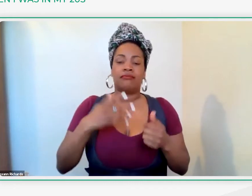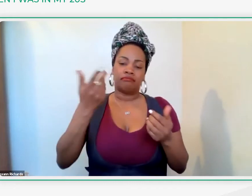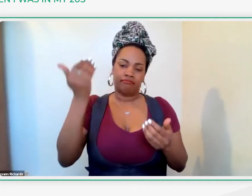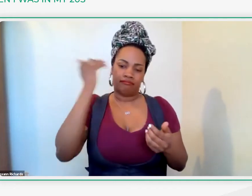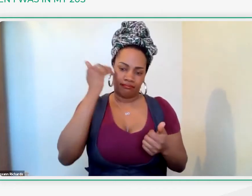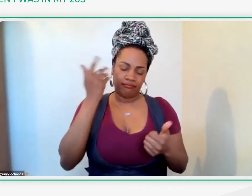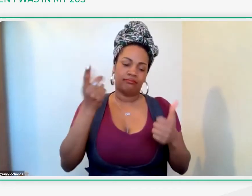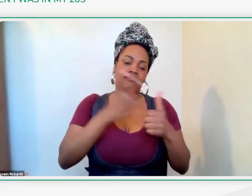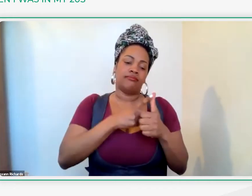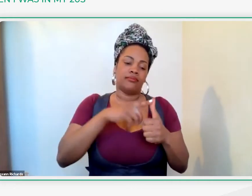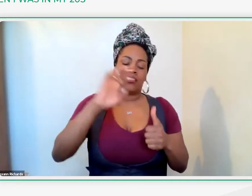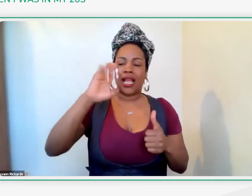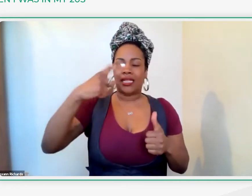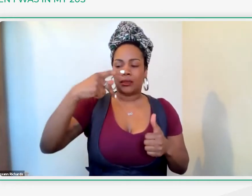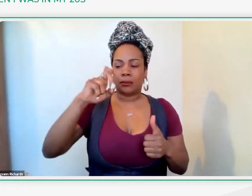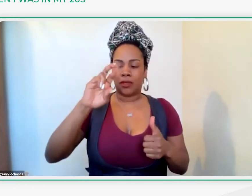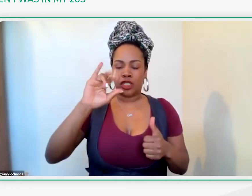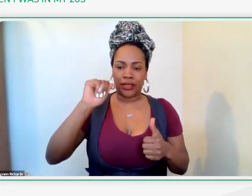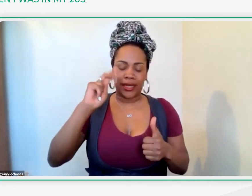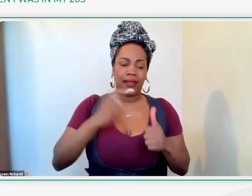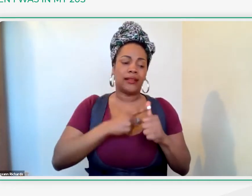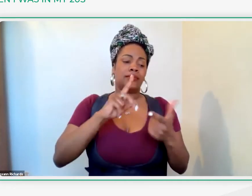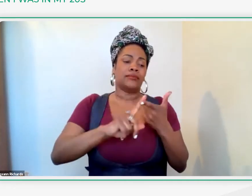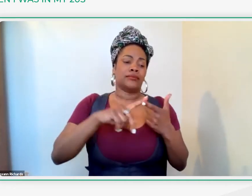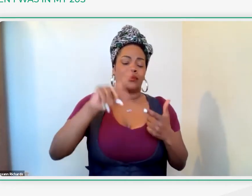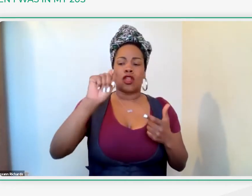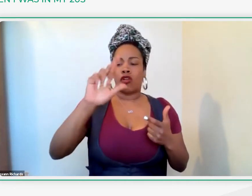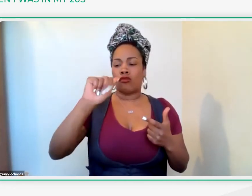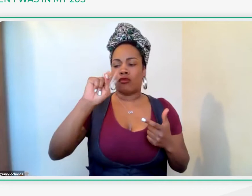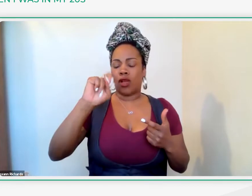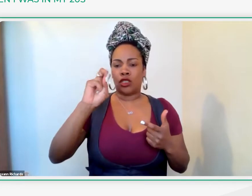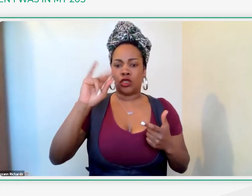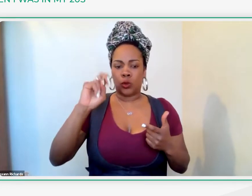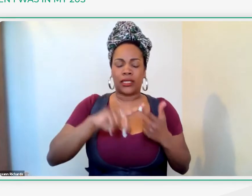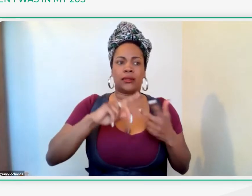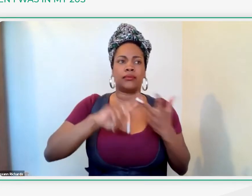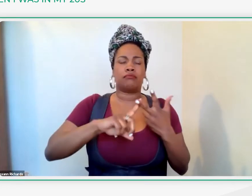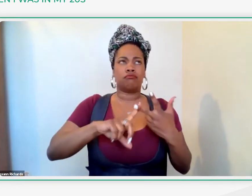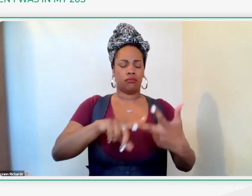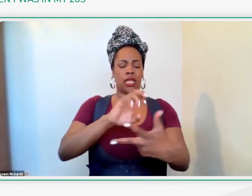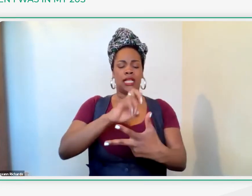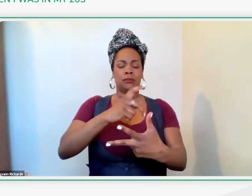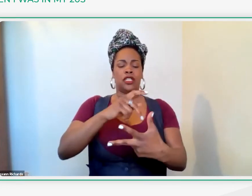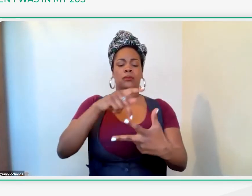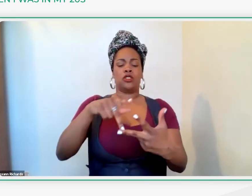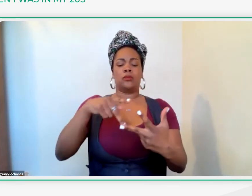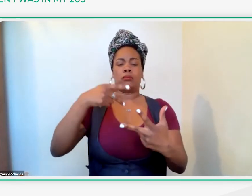There is a number of different credit bureaus. We have Experian, TransUnion . . . Experian.